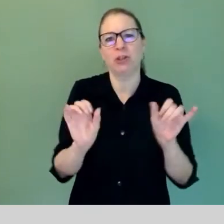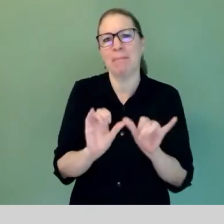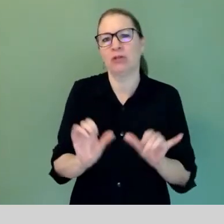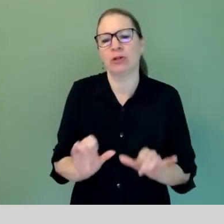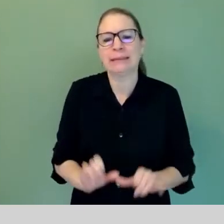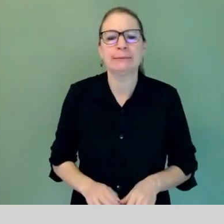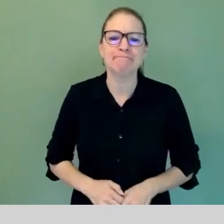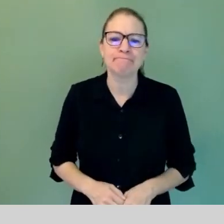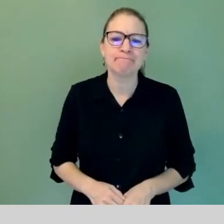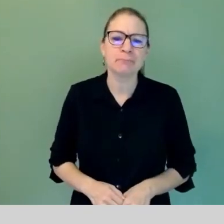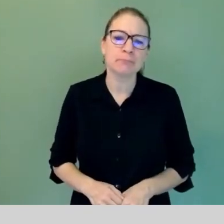evaluation metrics as well.